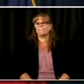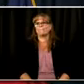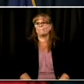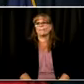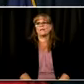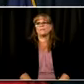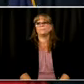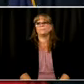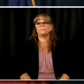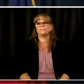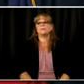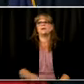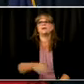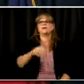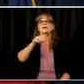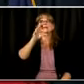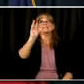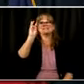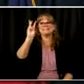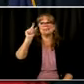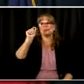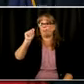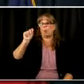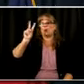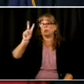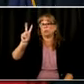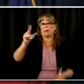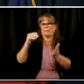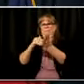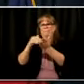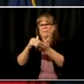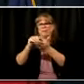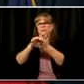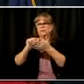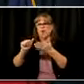uh and six and a half our 6.2 million department of corrections for the staffing costs associated